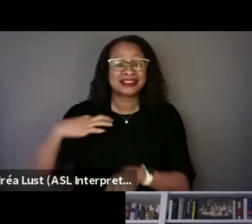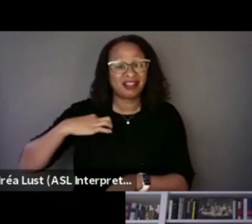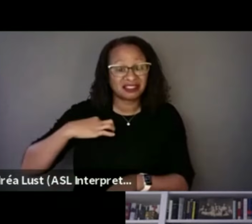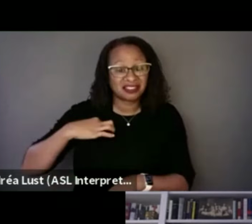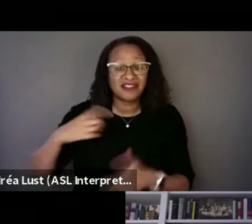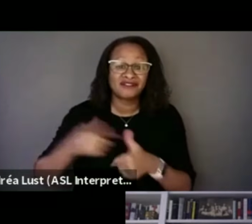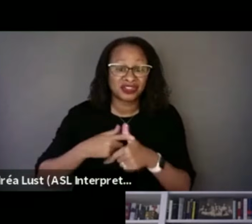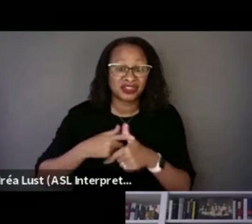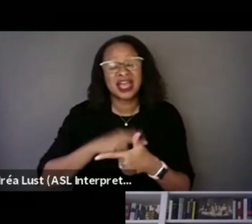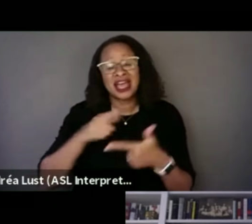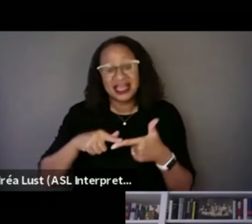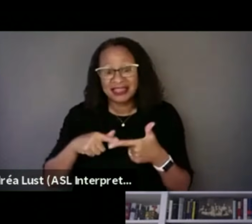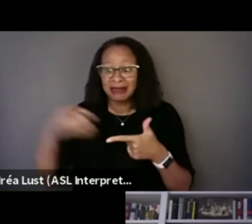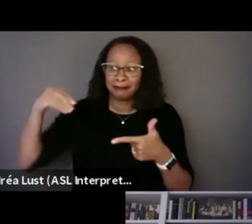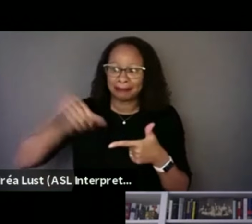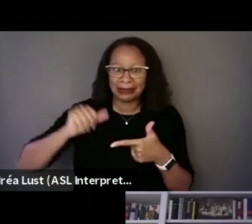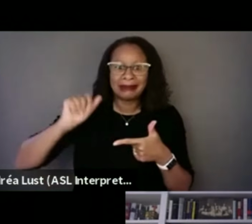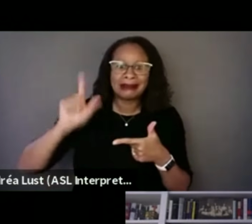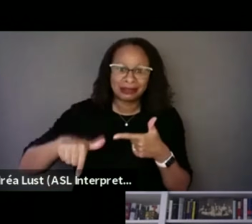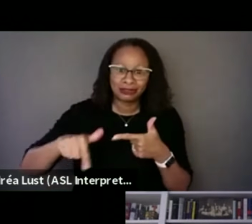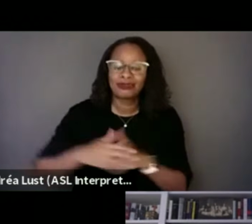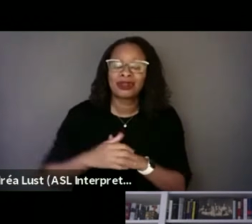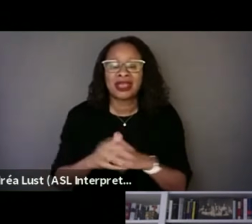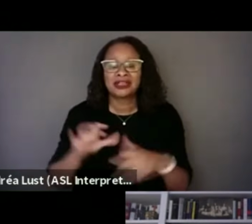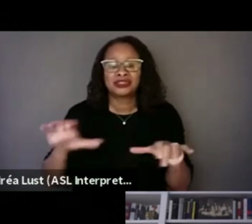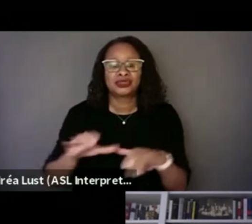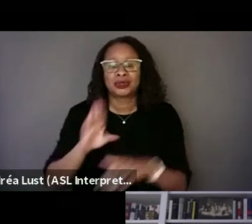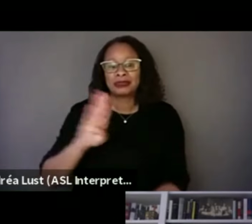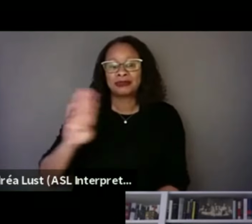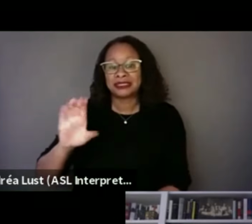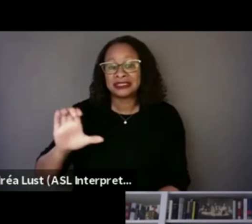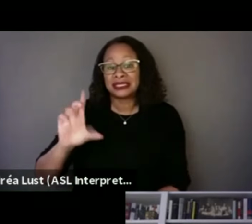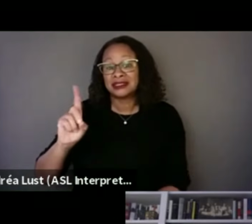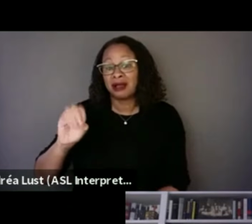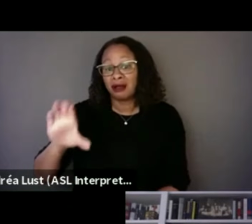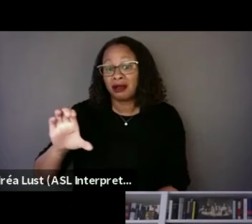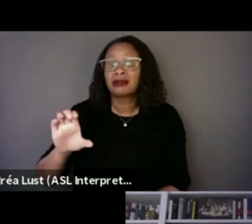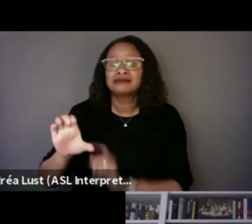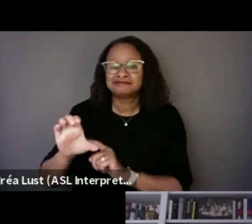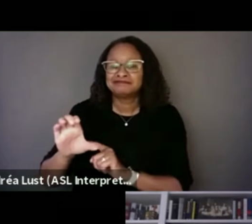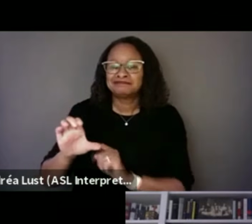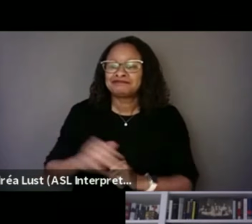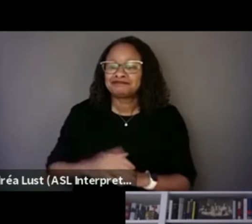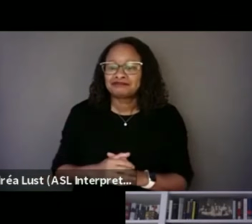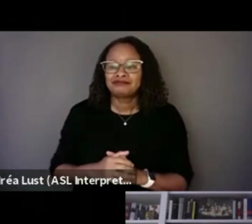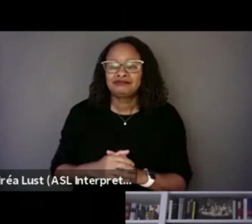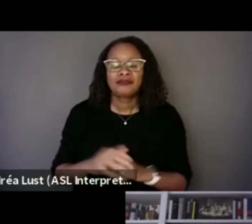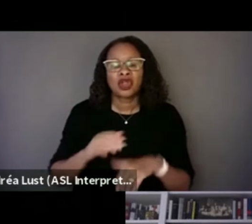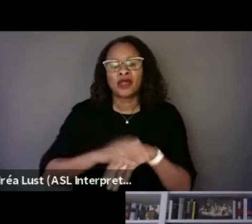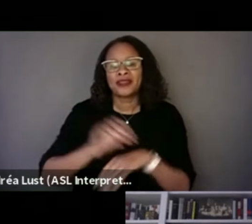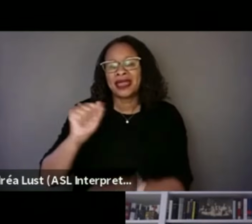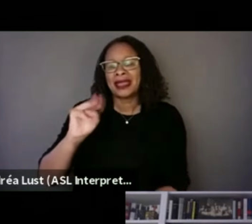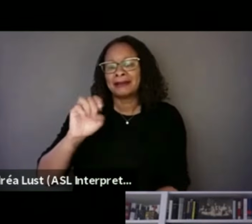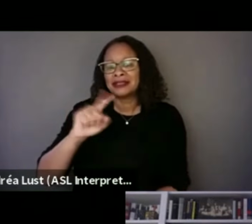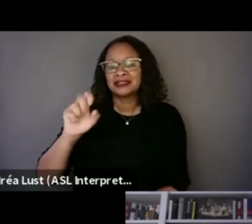as a paid. We were doing a BBC documentary in the Amazon, and I literally was just like, you know,